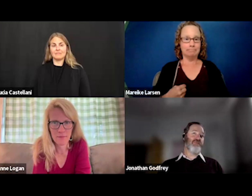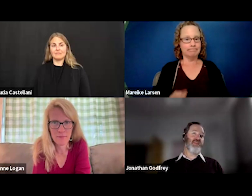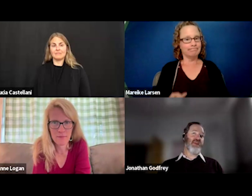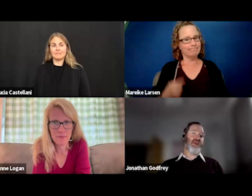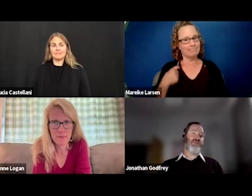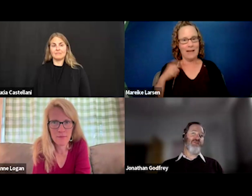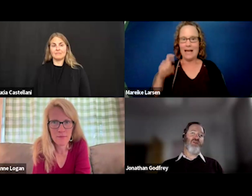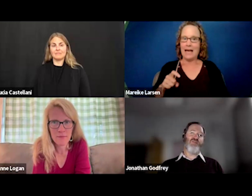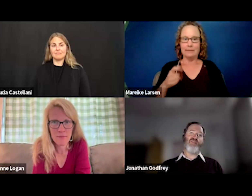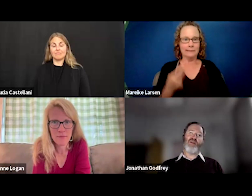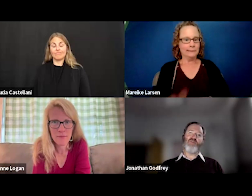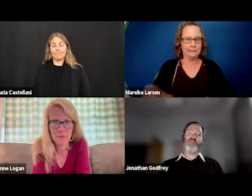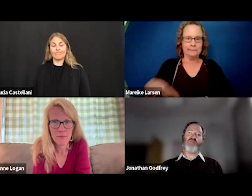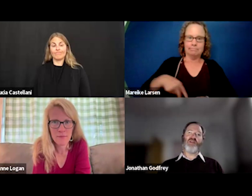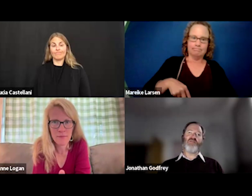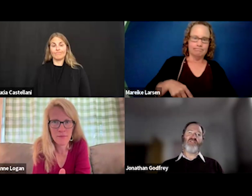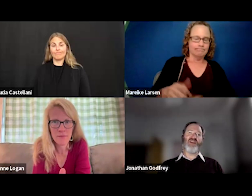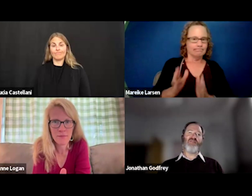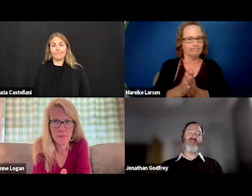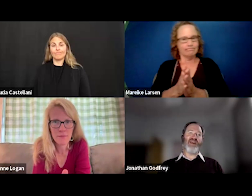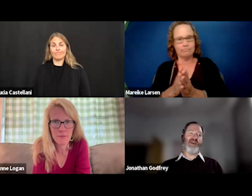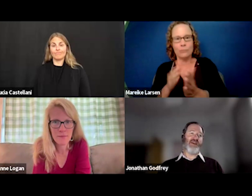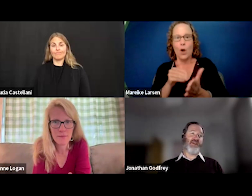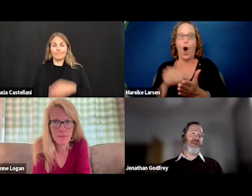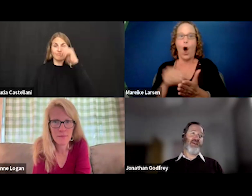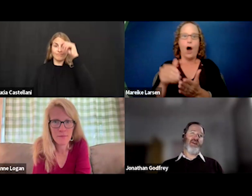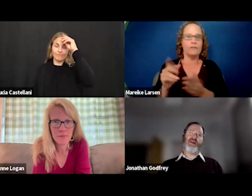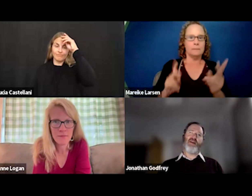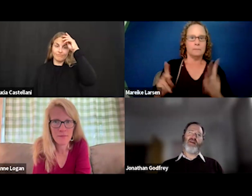And often, that was a complete, resounding failure.